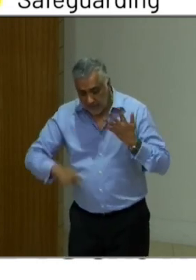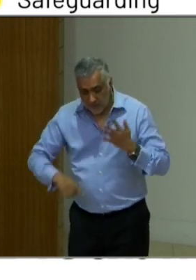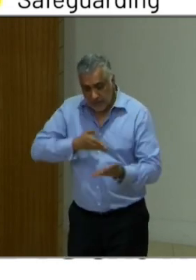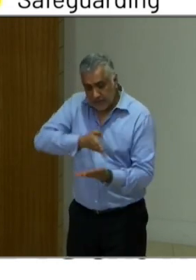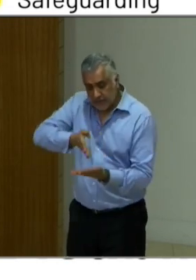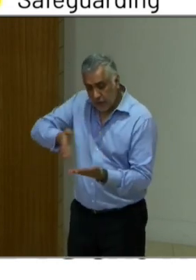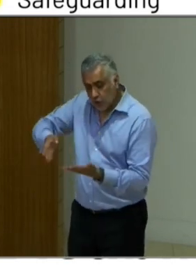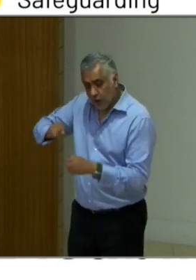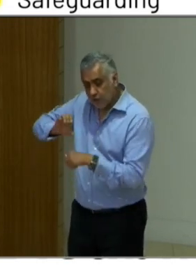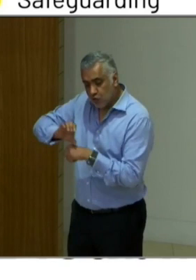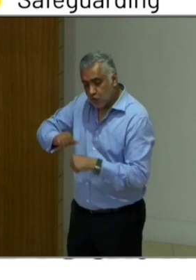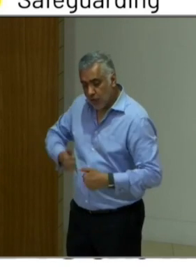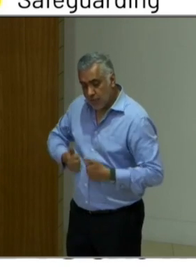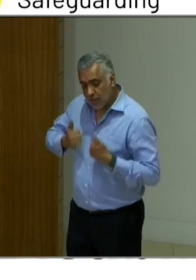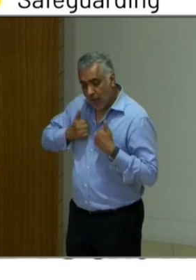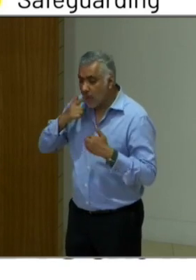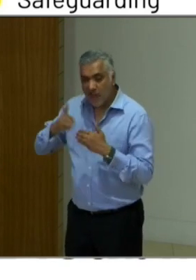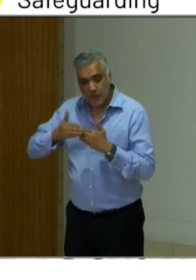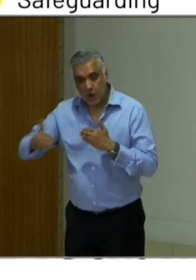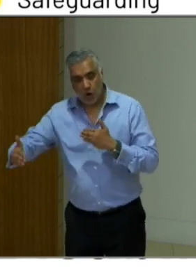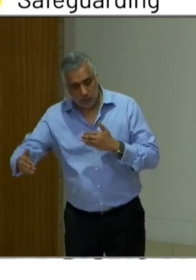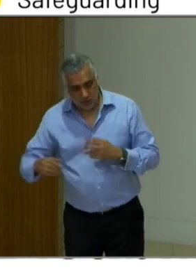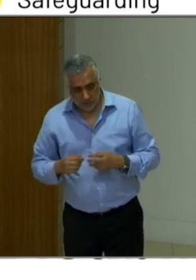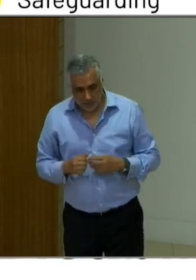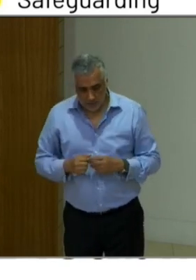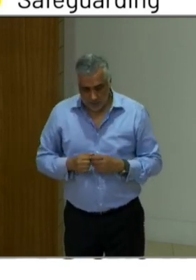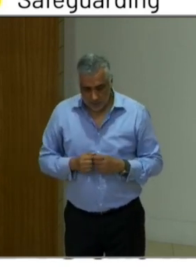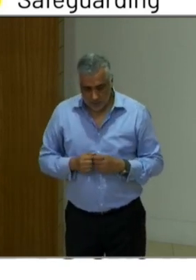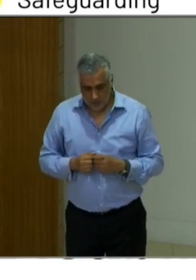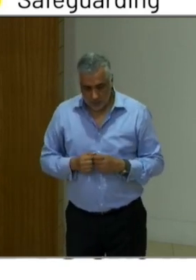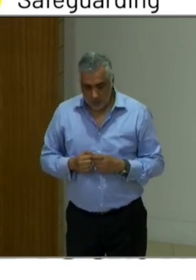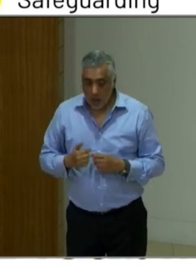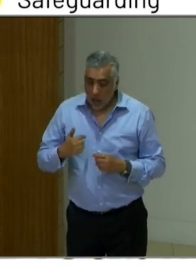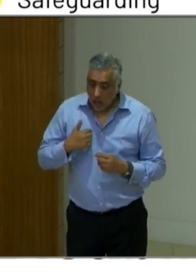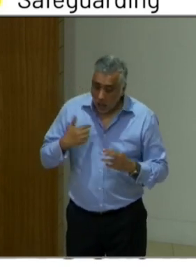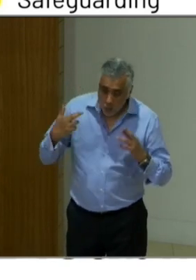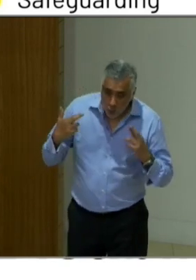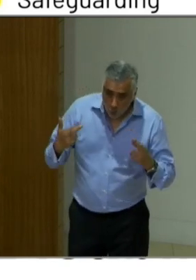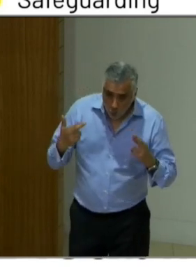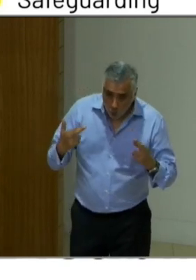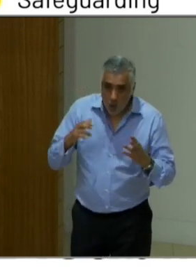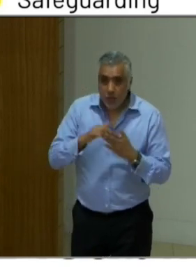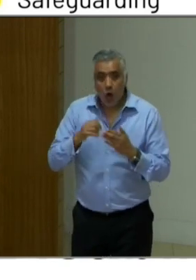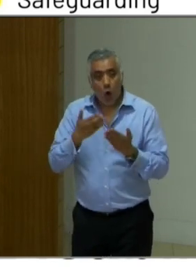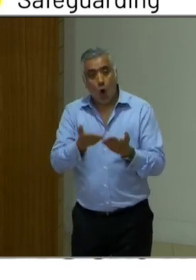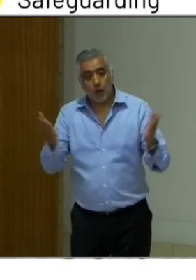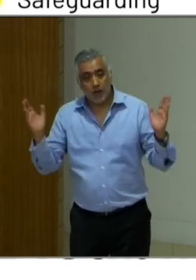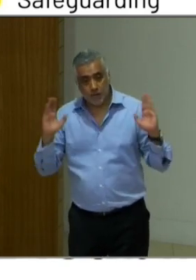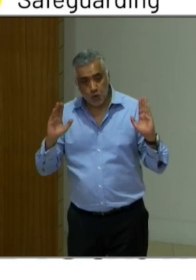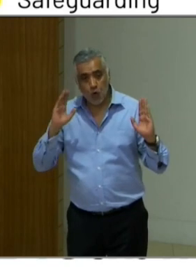the Church life and beyond. I do hope that all of you will actively